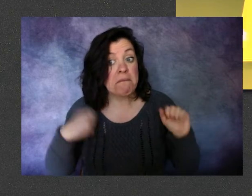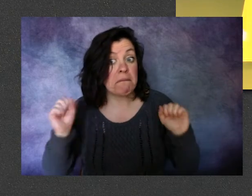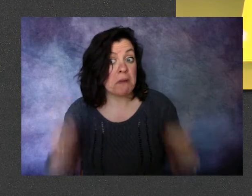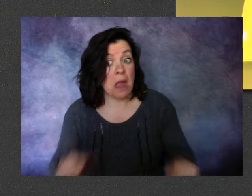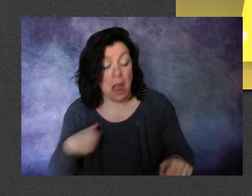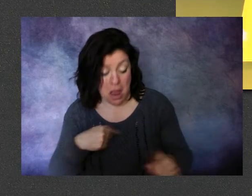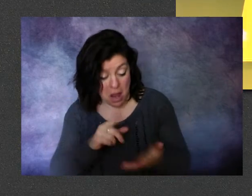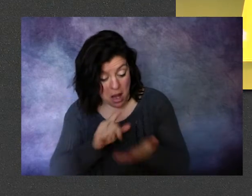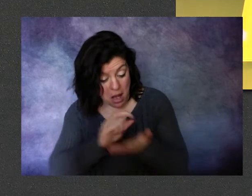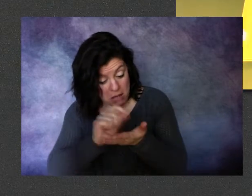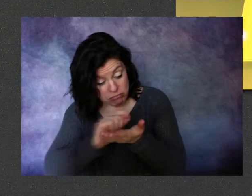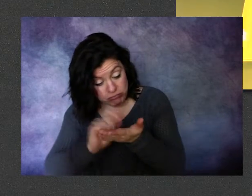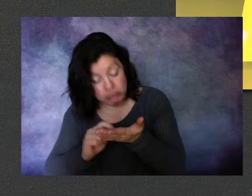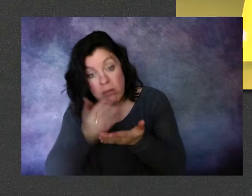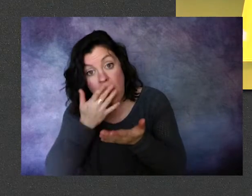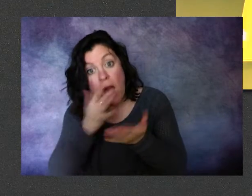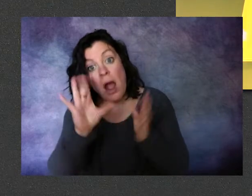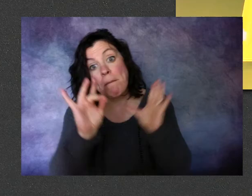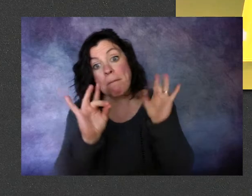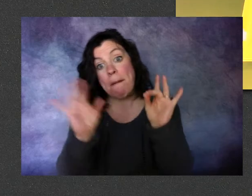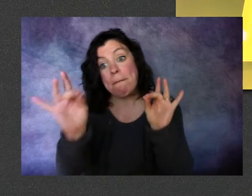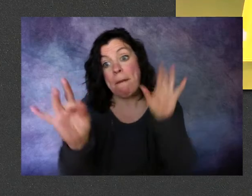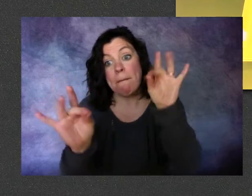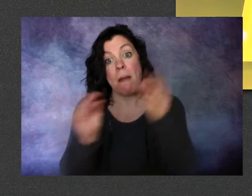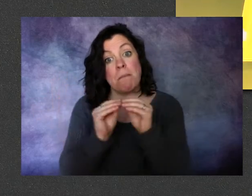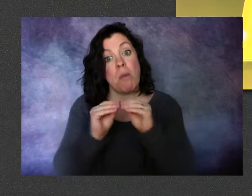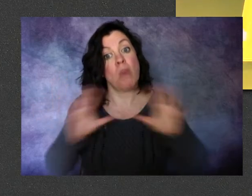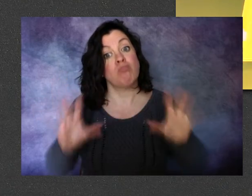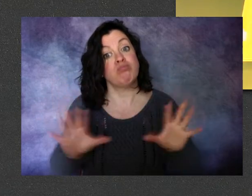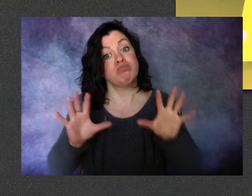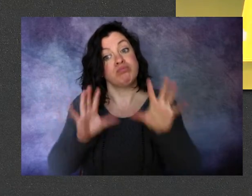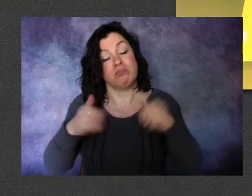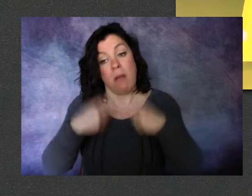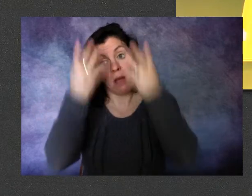and tape it on there for more decorations. Isn't that cool?